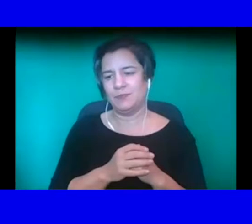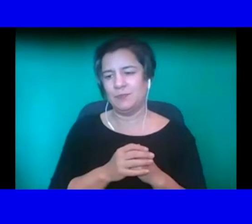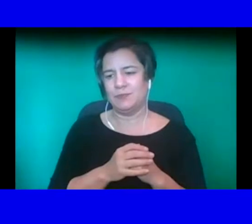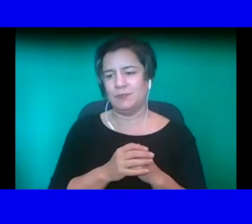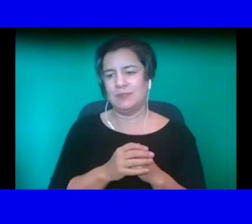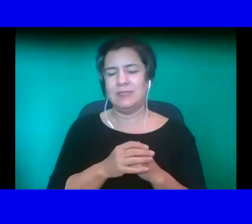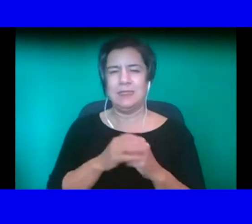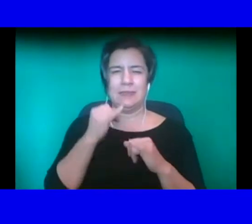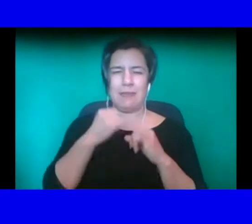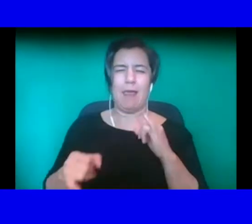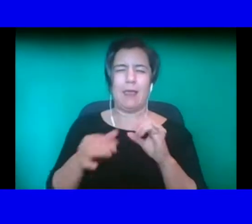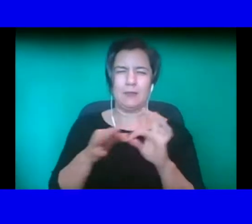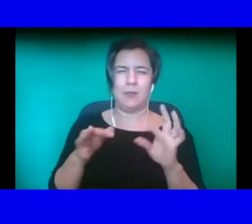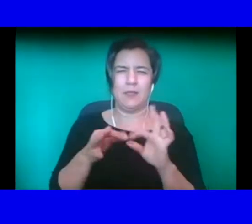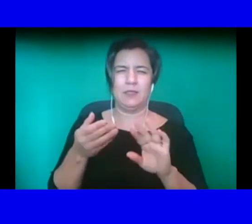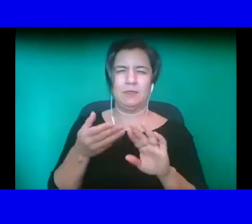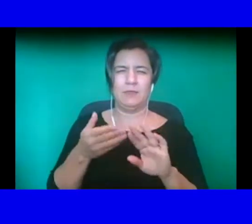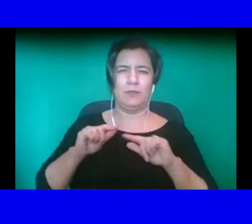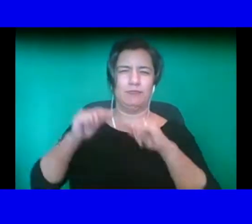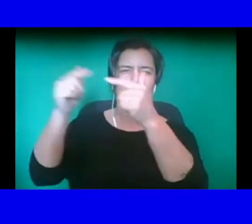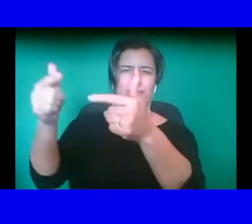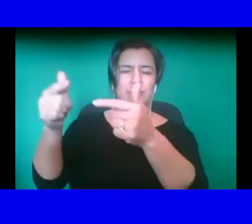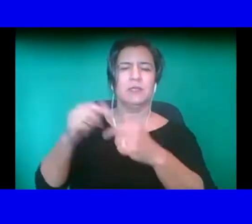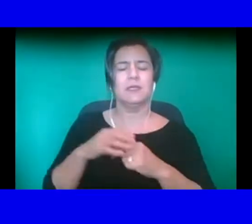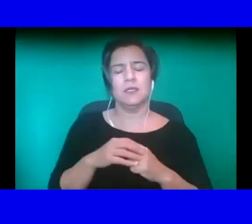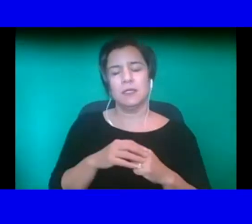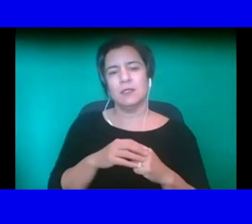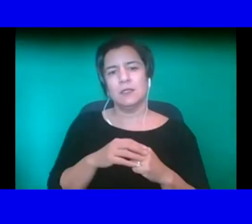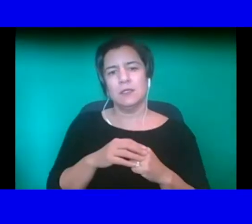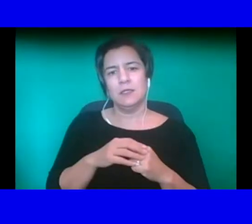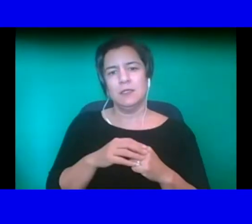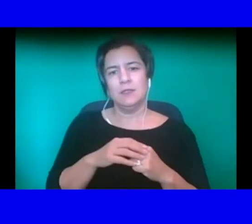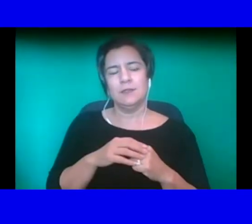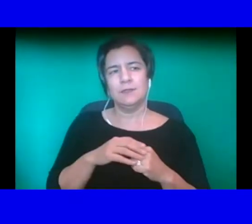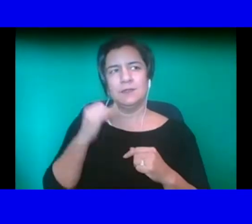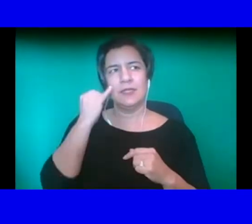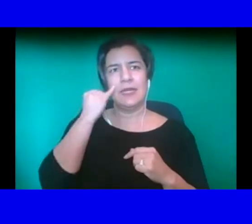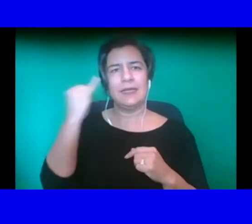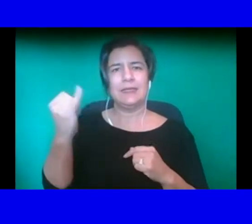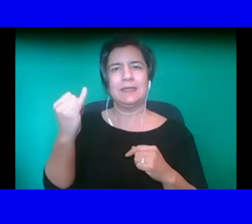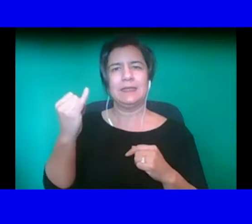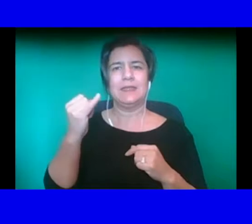over is the idea of house-call vaccines.